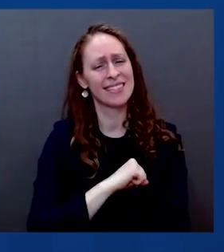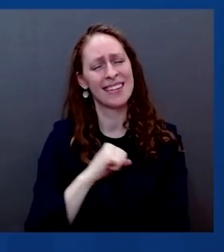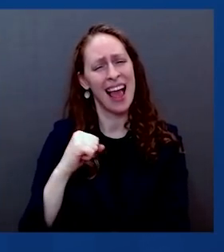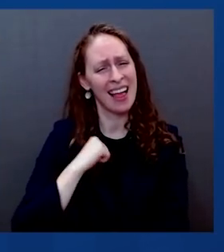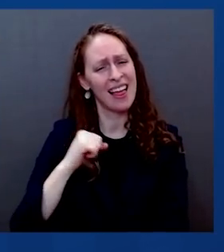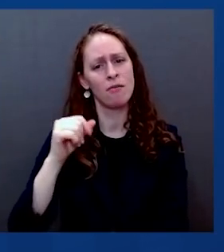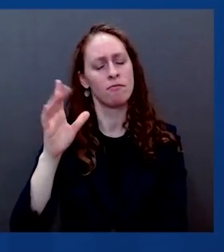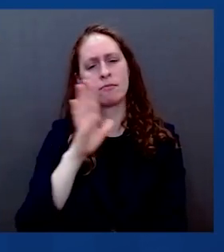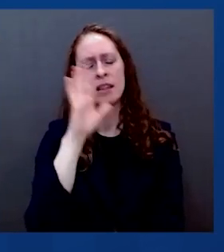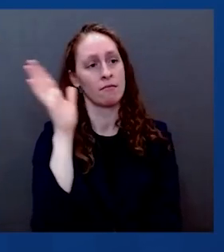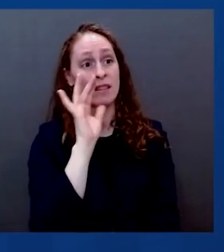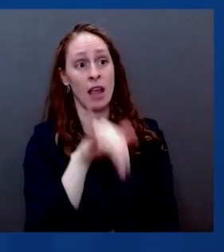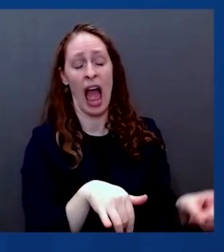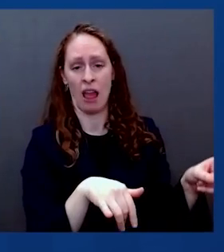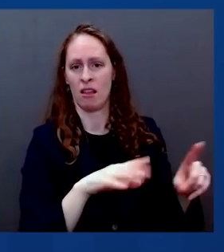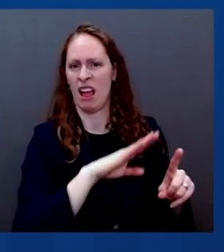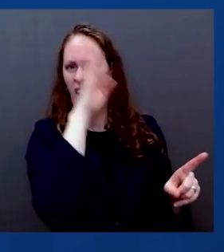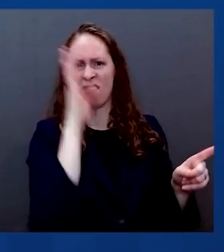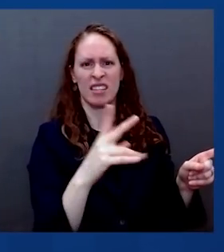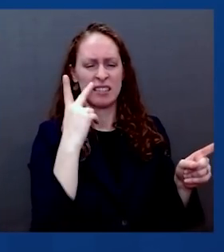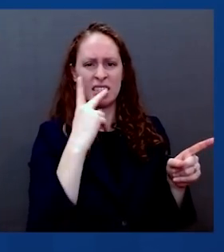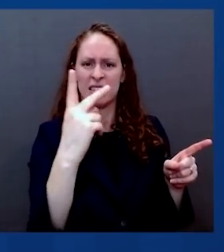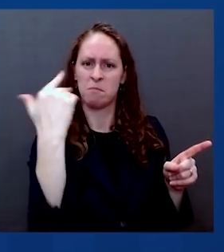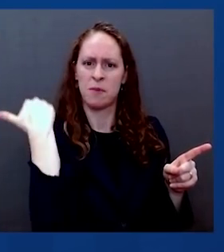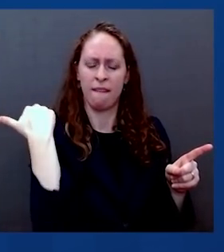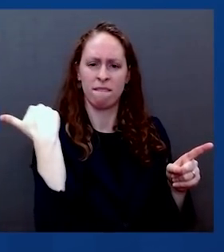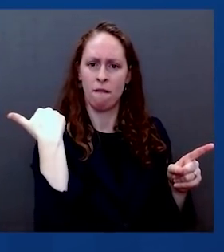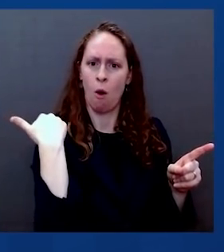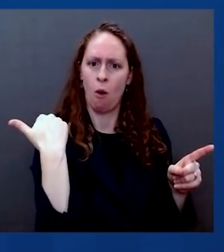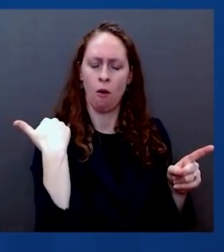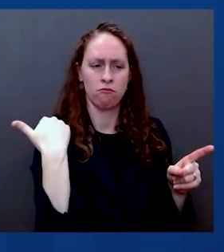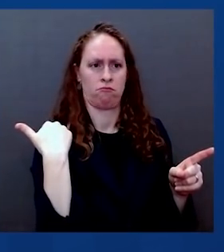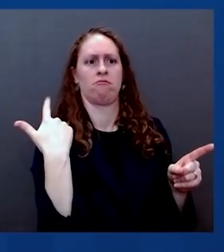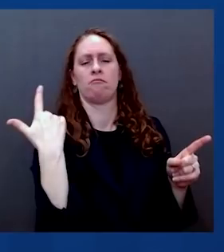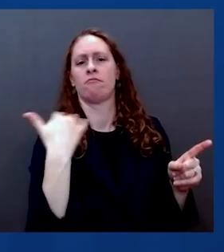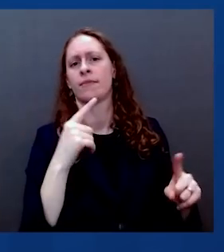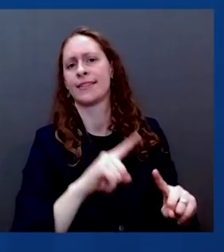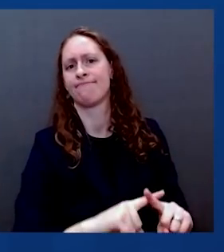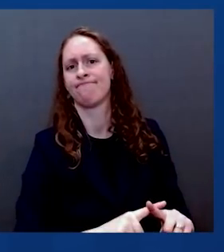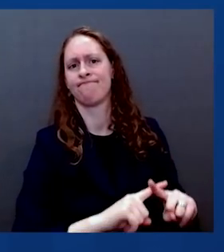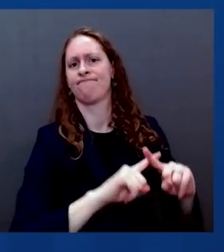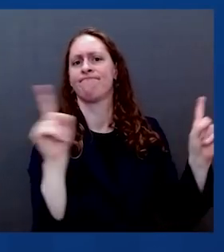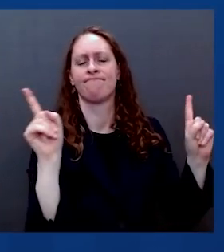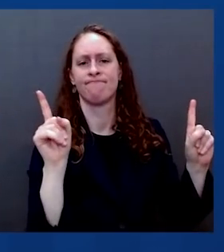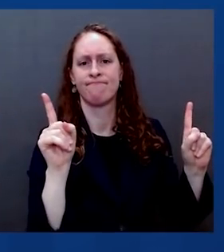has a voice that's ready to speak for justice now. When I was a senator,